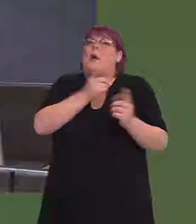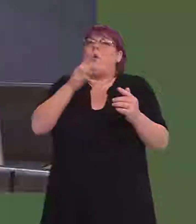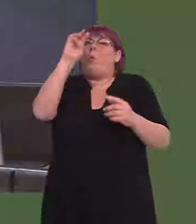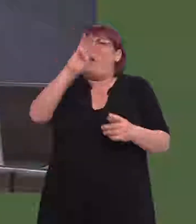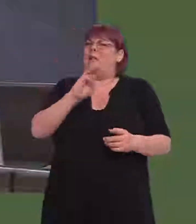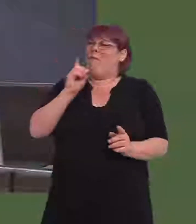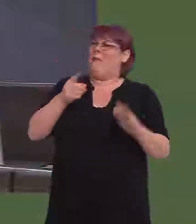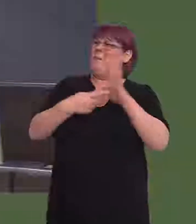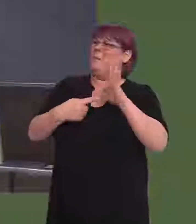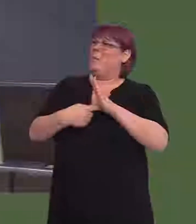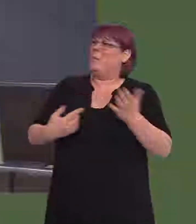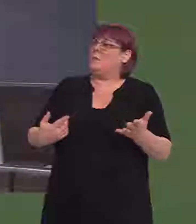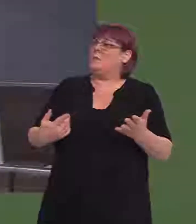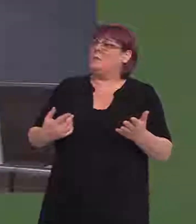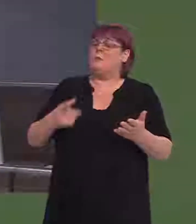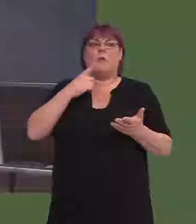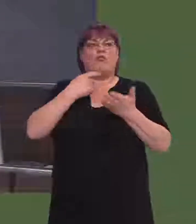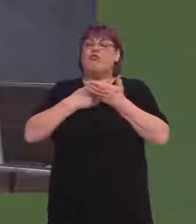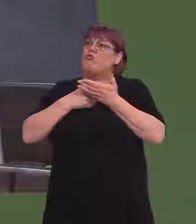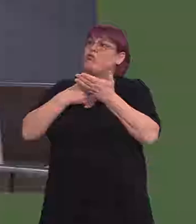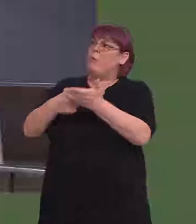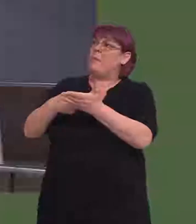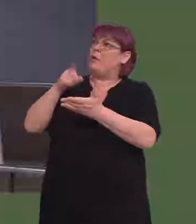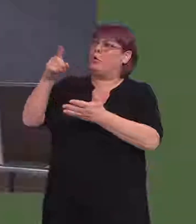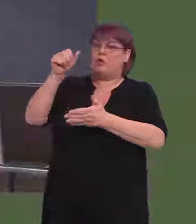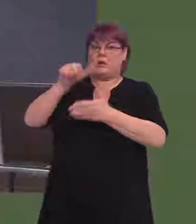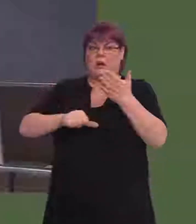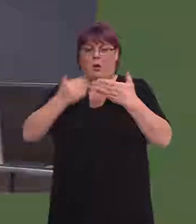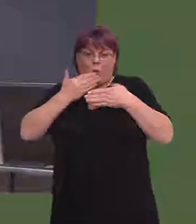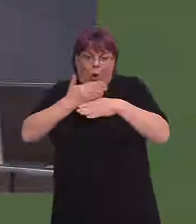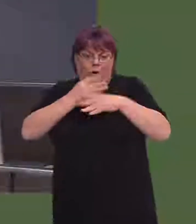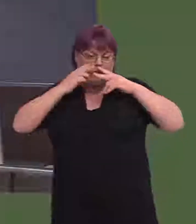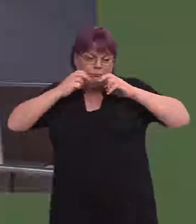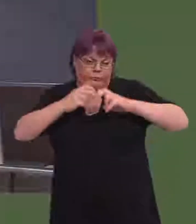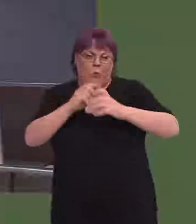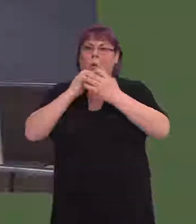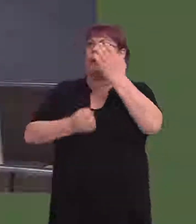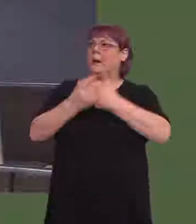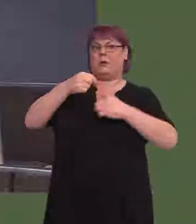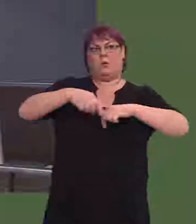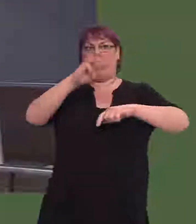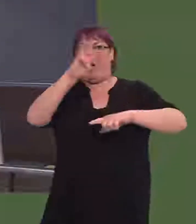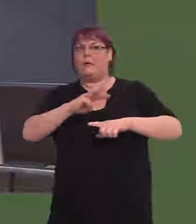There's a strong recommendation for you to start that work and report back in six months' time.